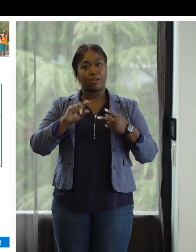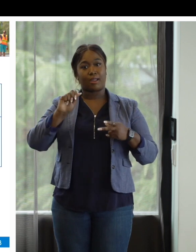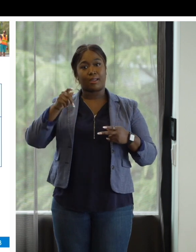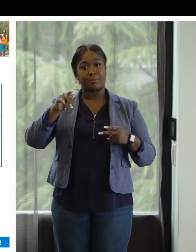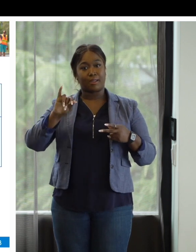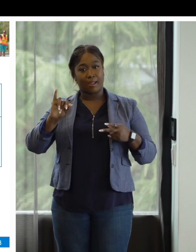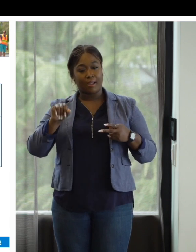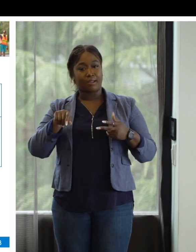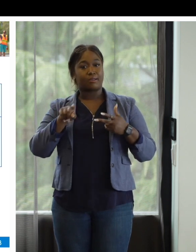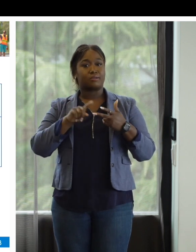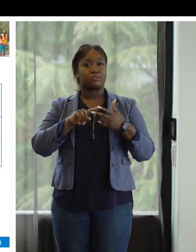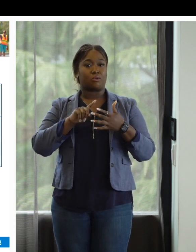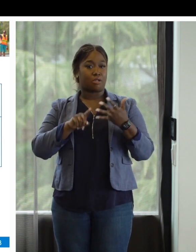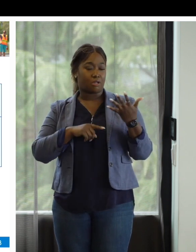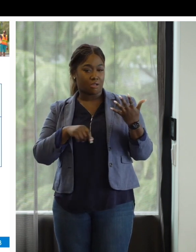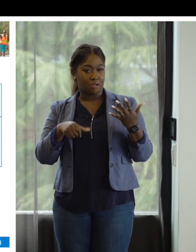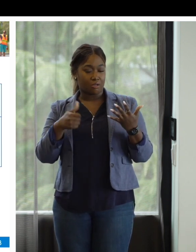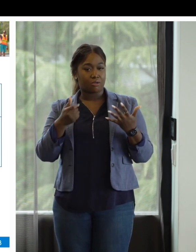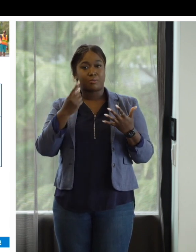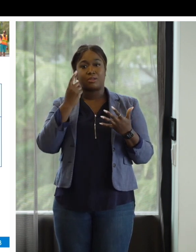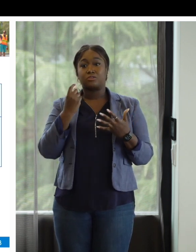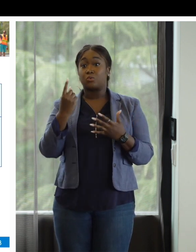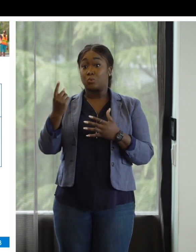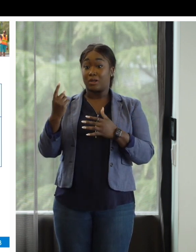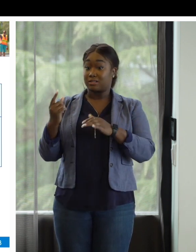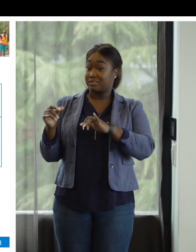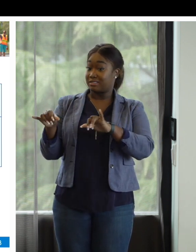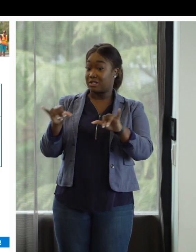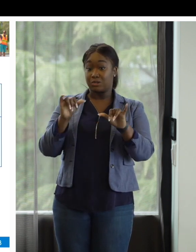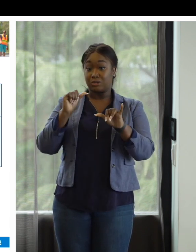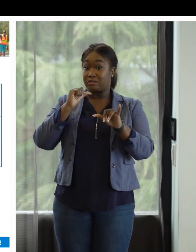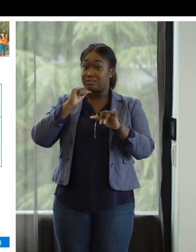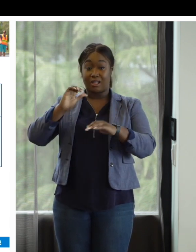on because one standard doesn't meet all of the